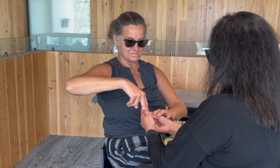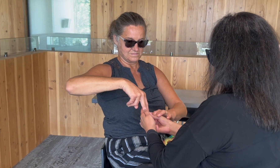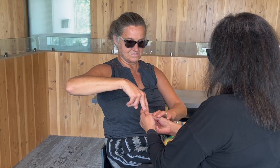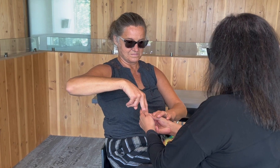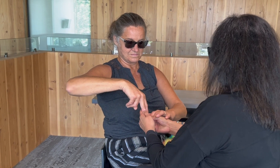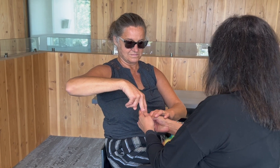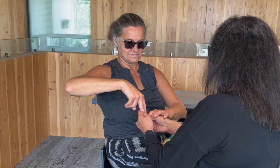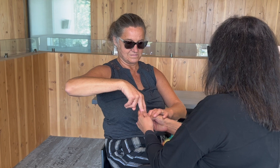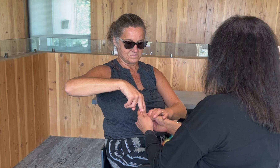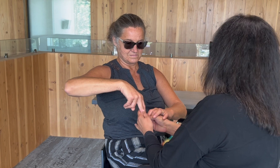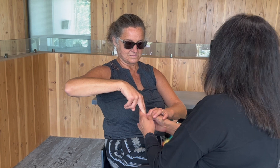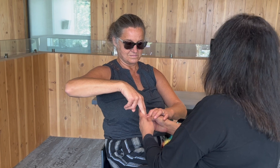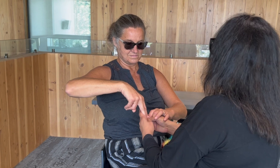and high heeled boots.